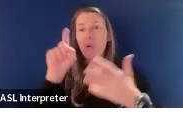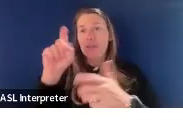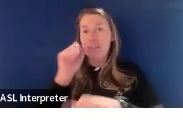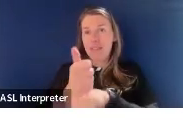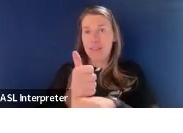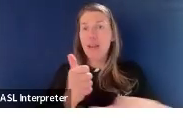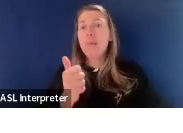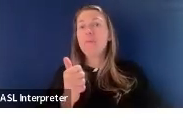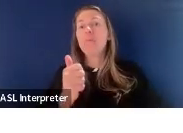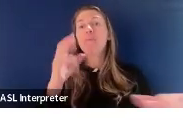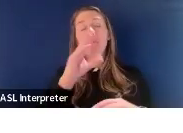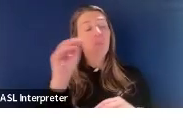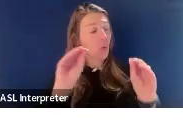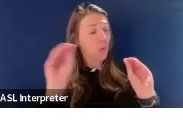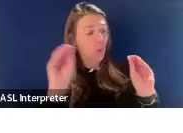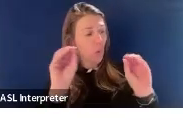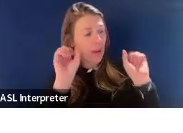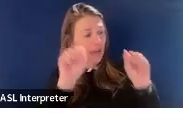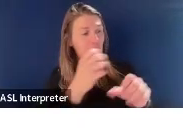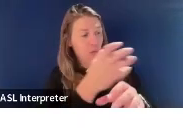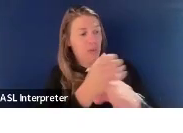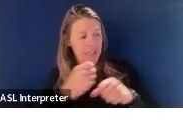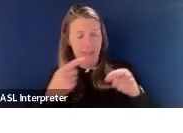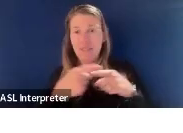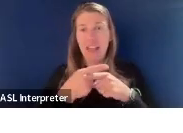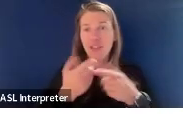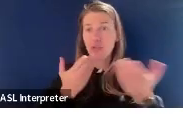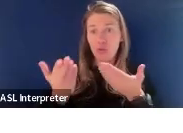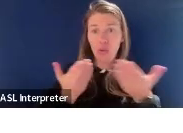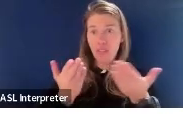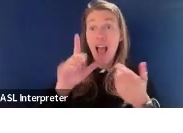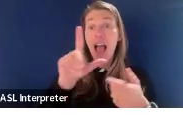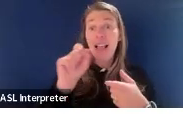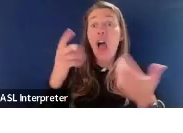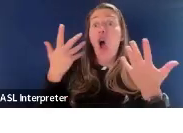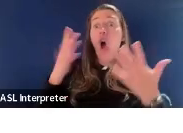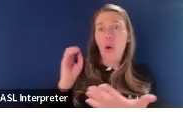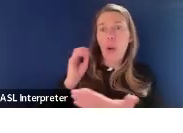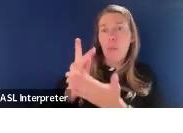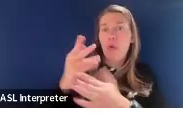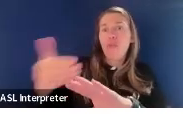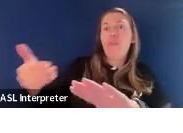and nobody can be receiving conflicted services unless they've been approved to in advance, right?